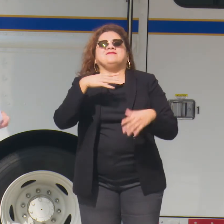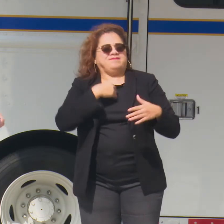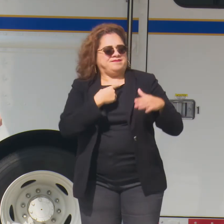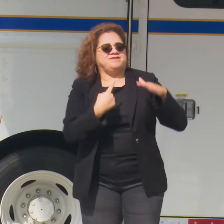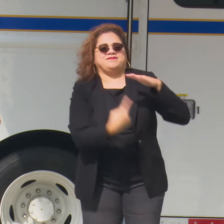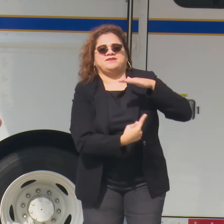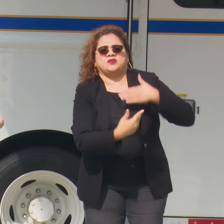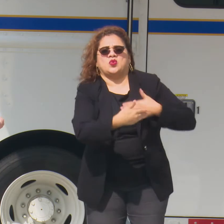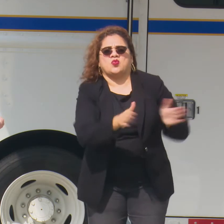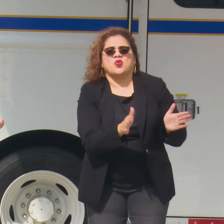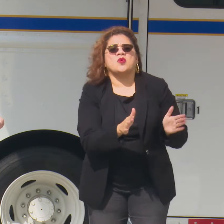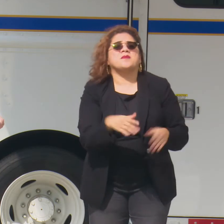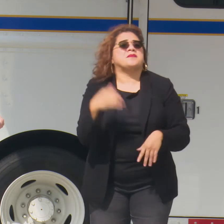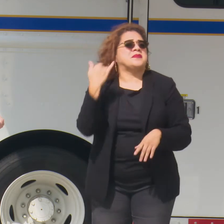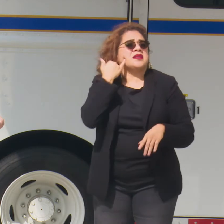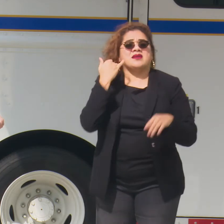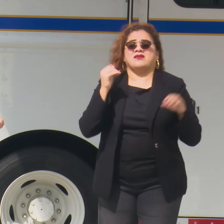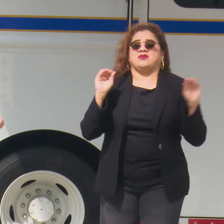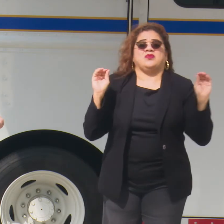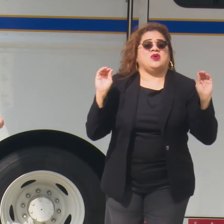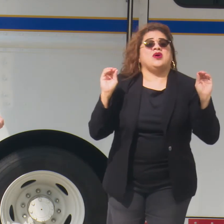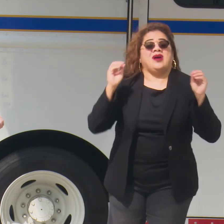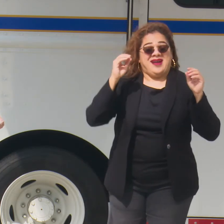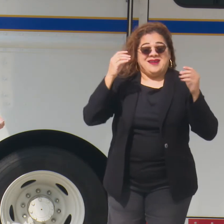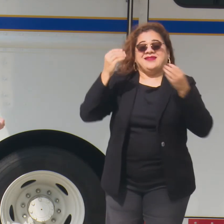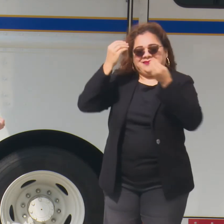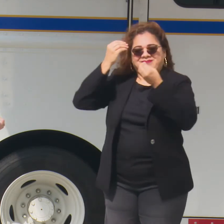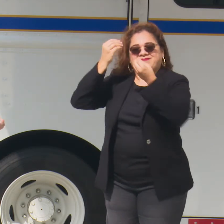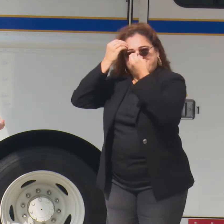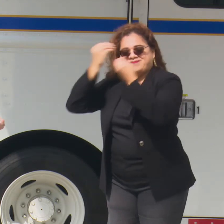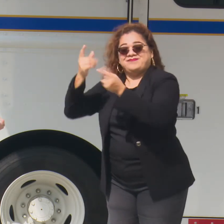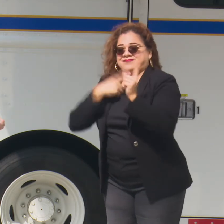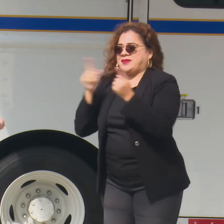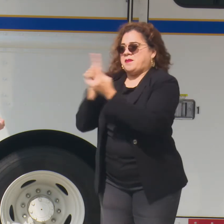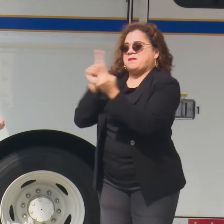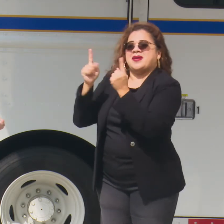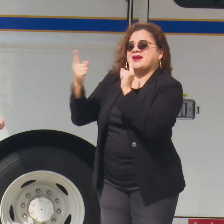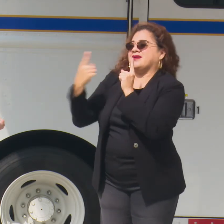A negative COVID-19 test result means, does not mean necessarily that you